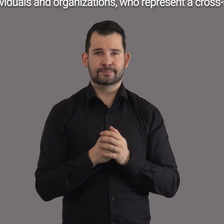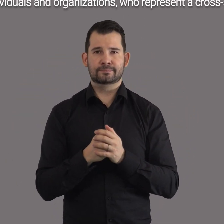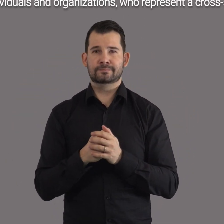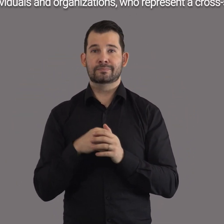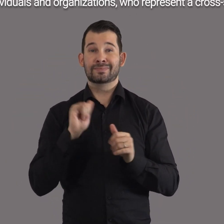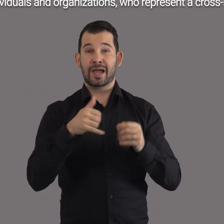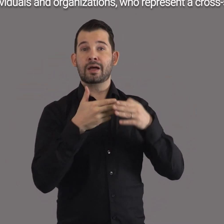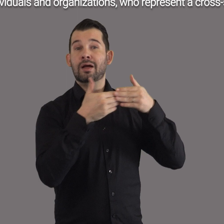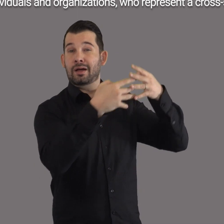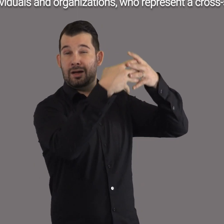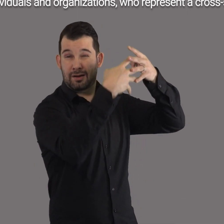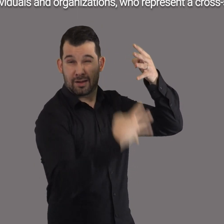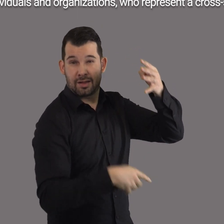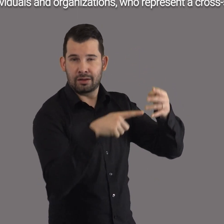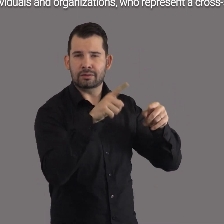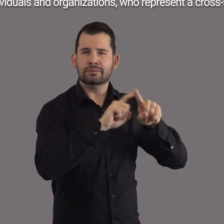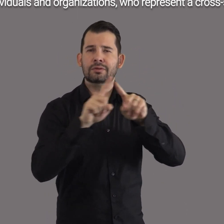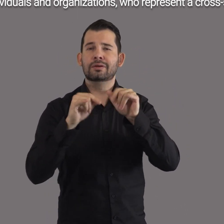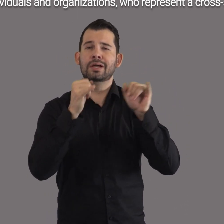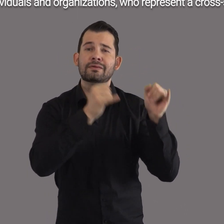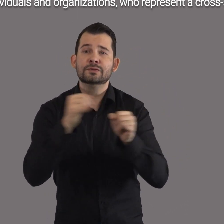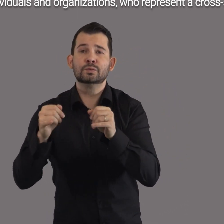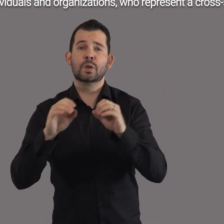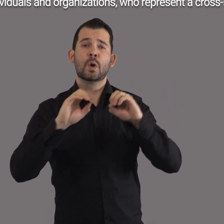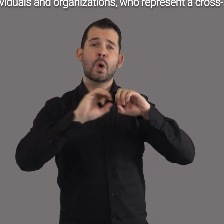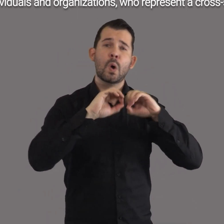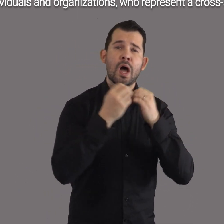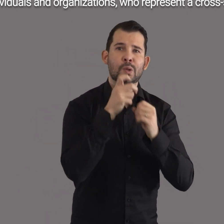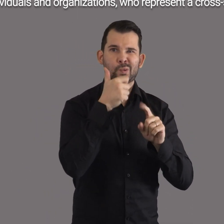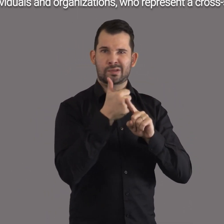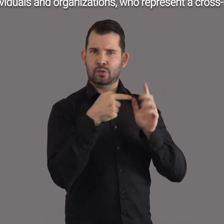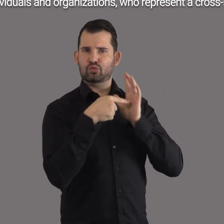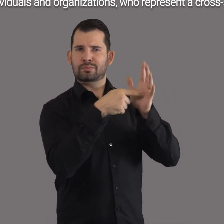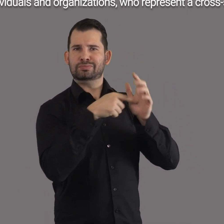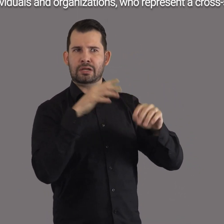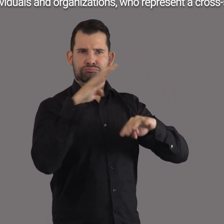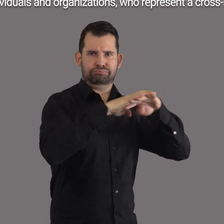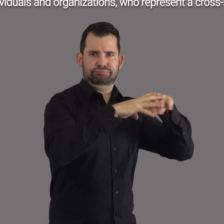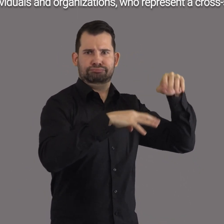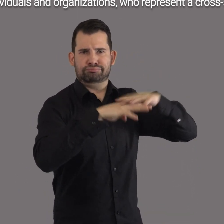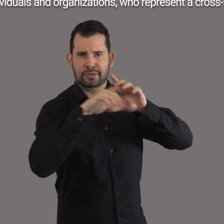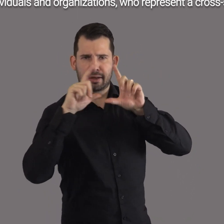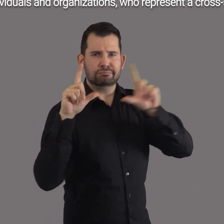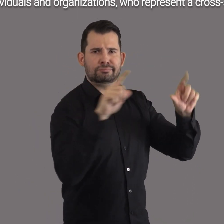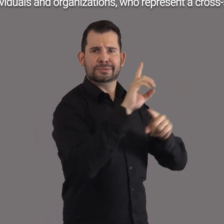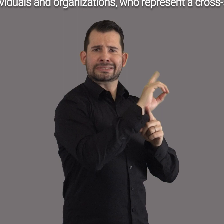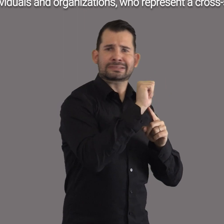The following individuals and organizations, who represent a cross-sectional lens of